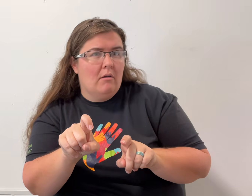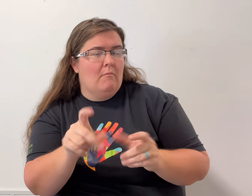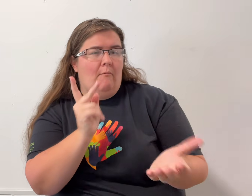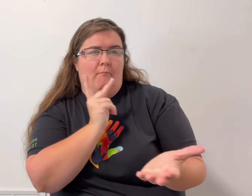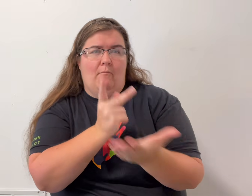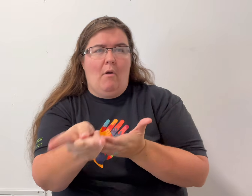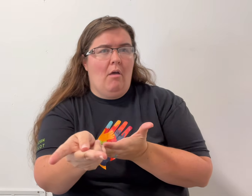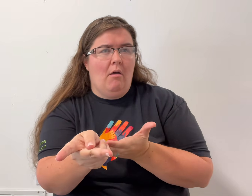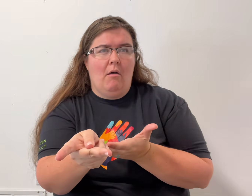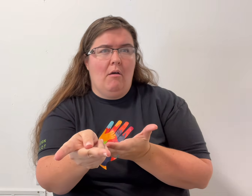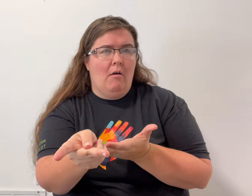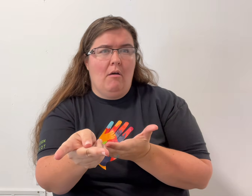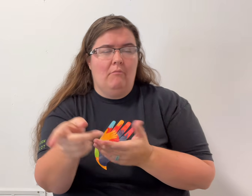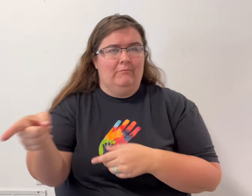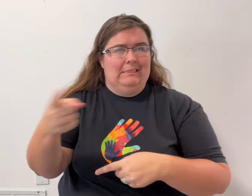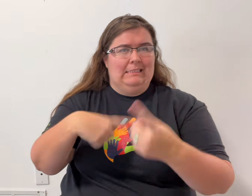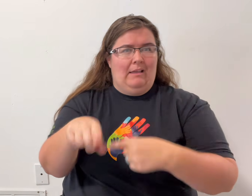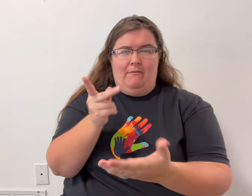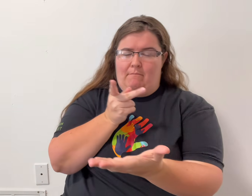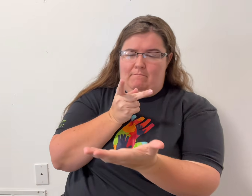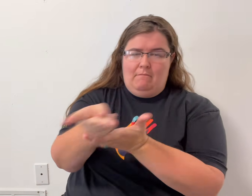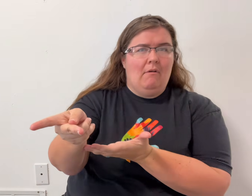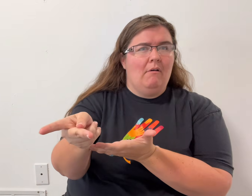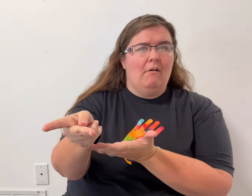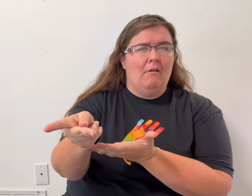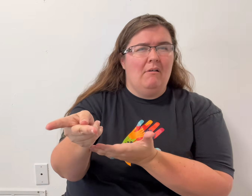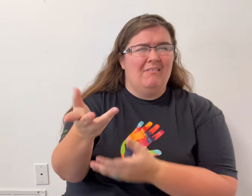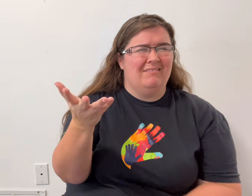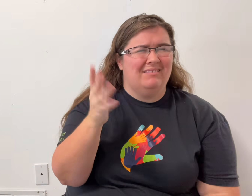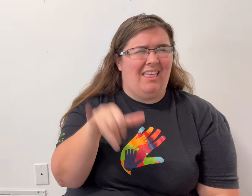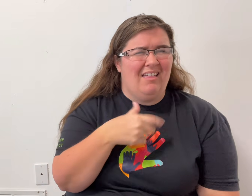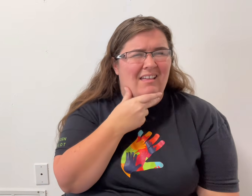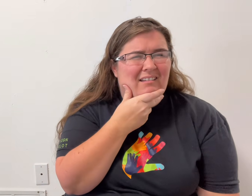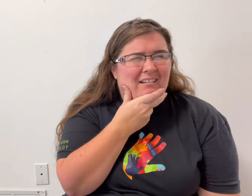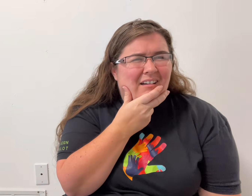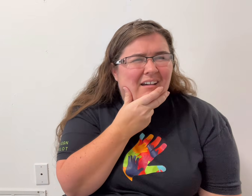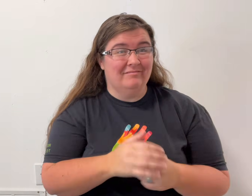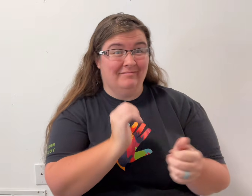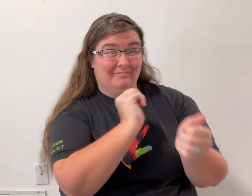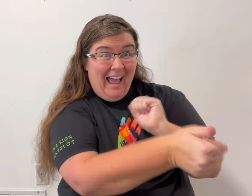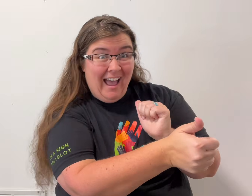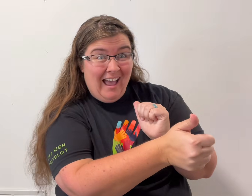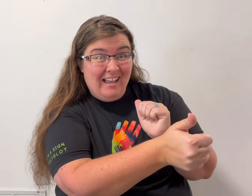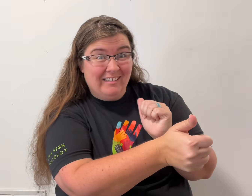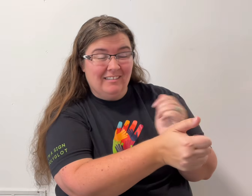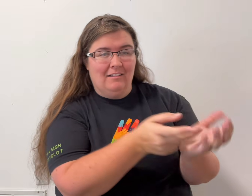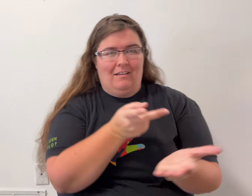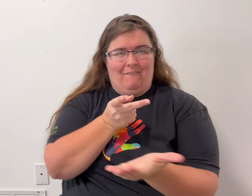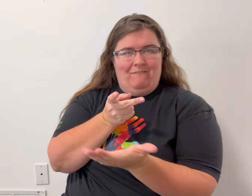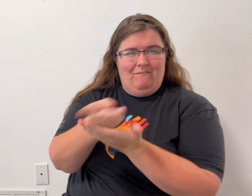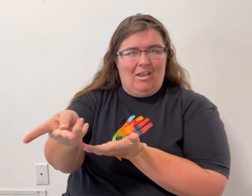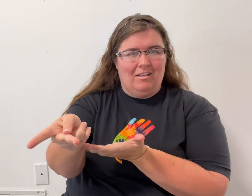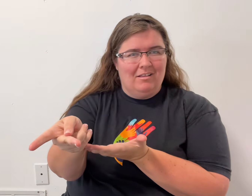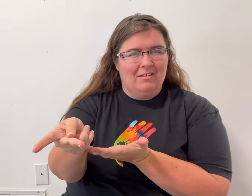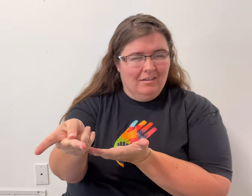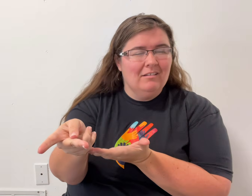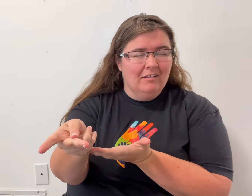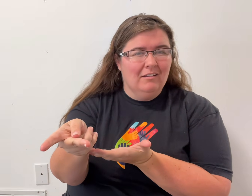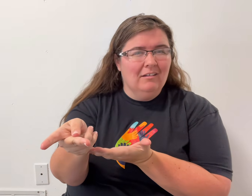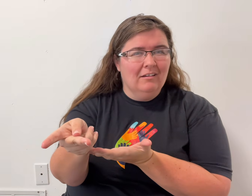and then she signs this. What is that sign? Like if you PASS or FAIL.